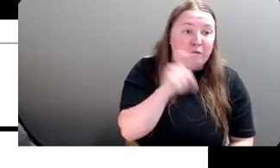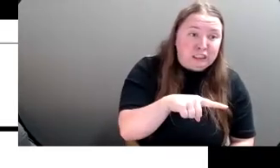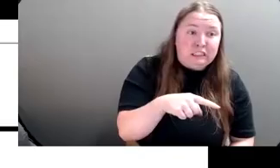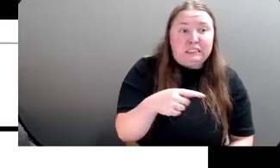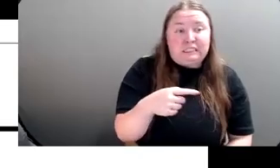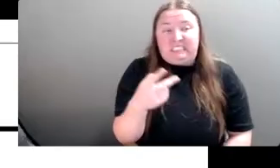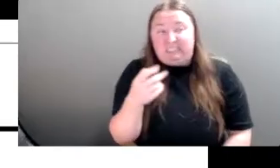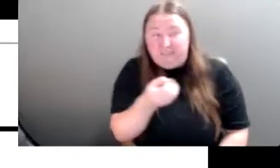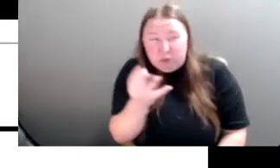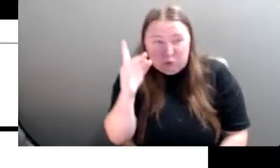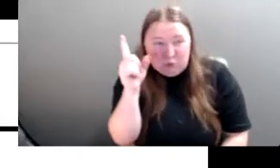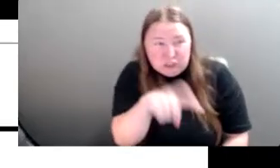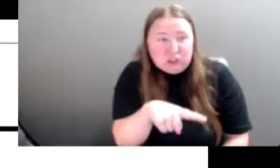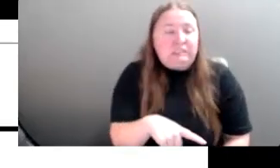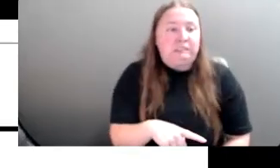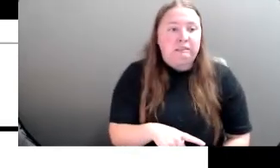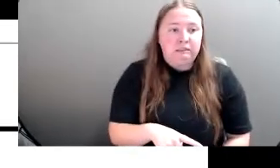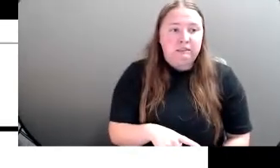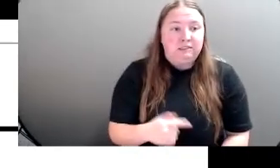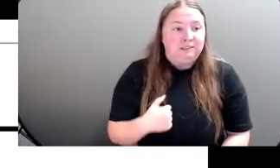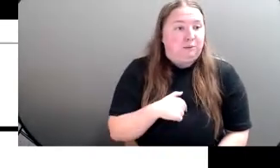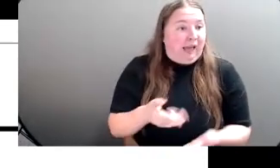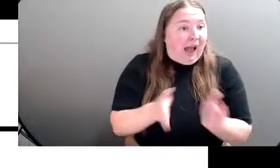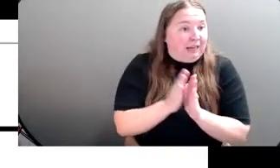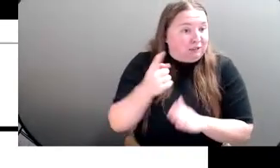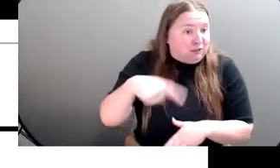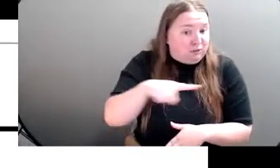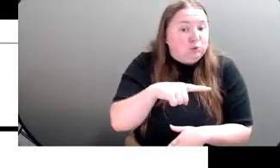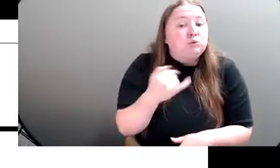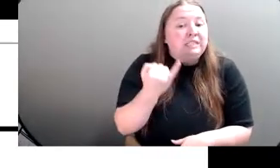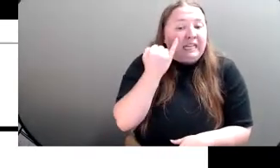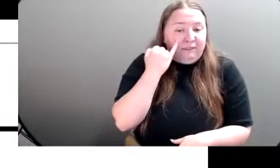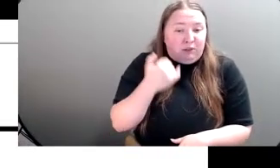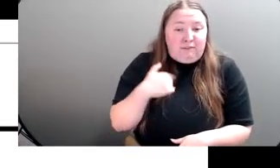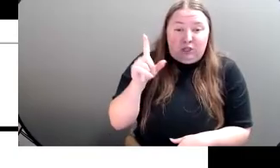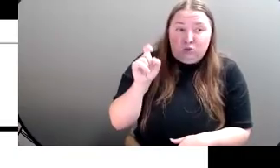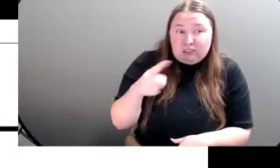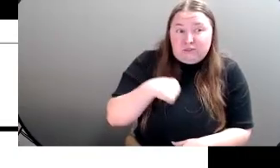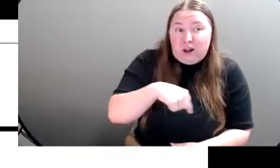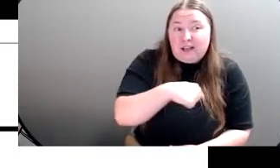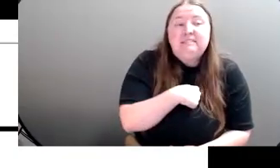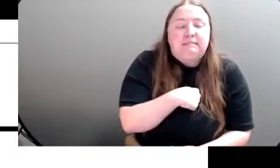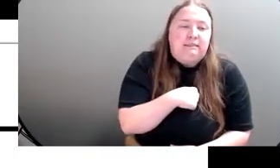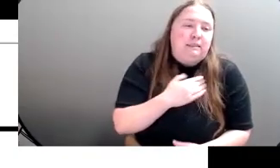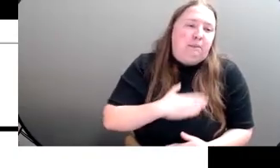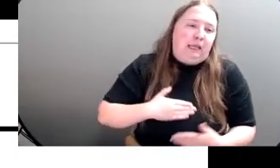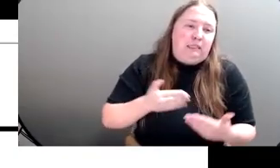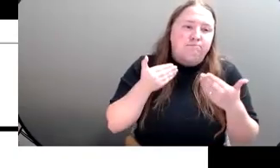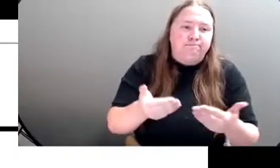So, what we're going to ask you is if you have a question for us to use the Q&A.